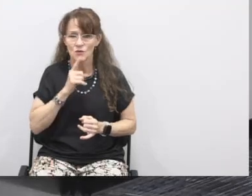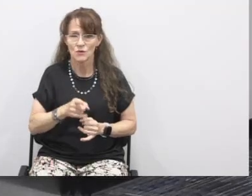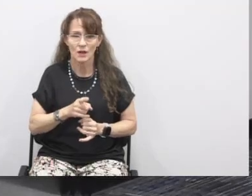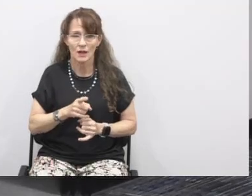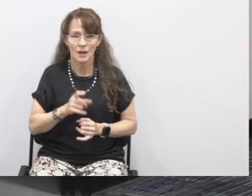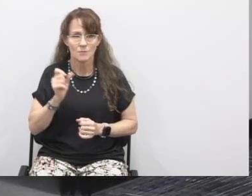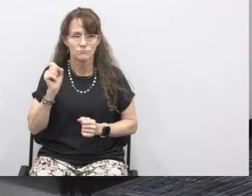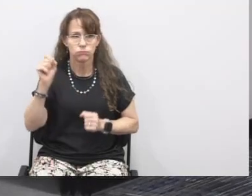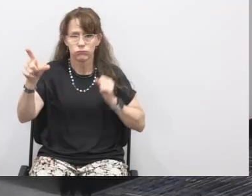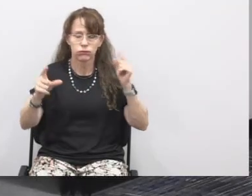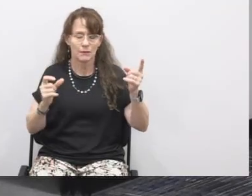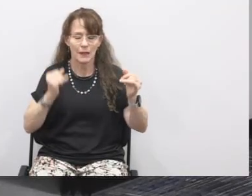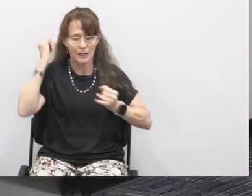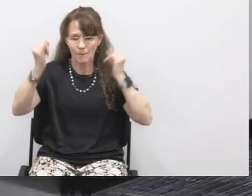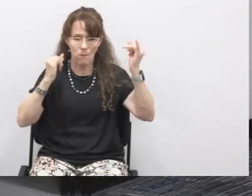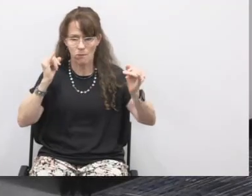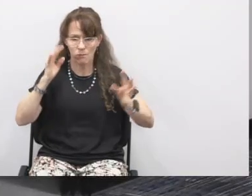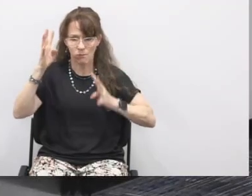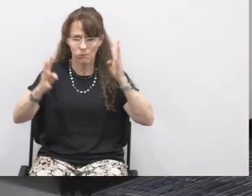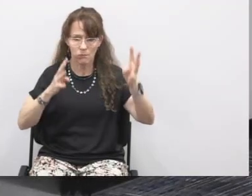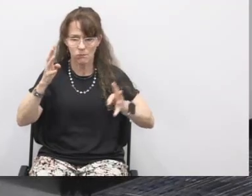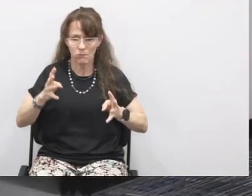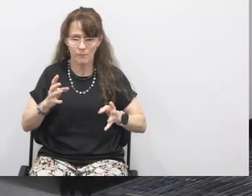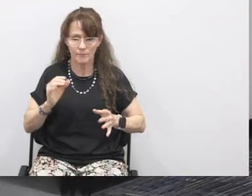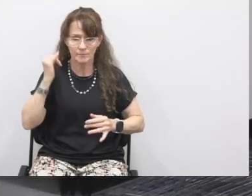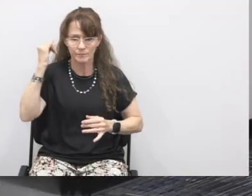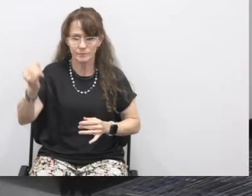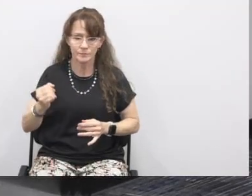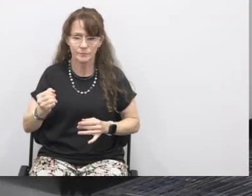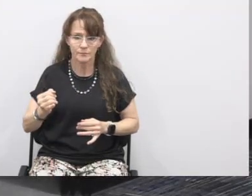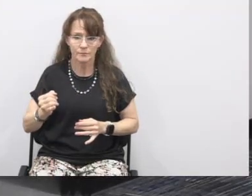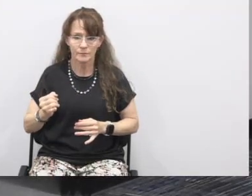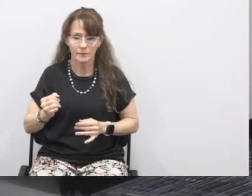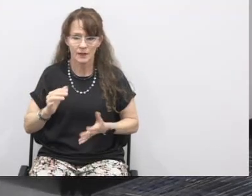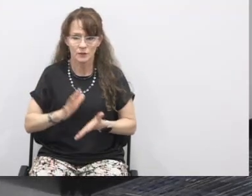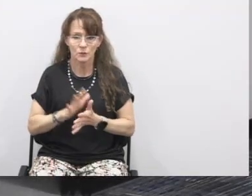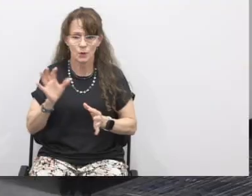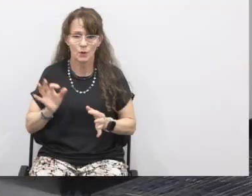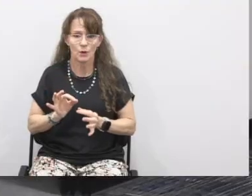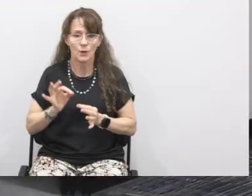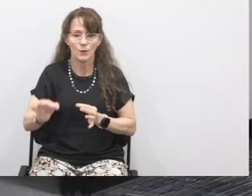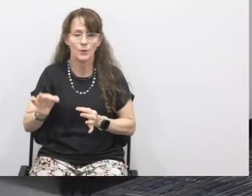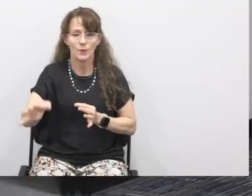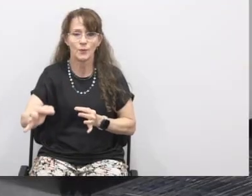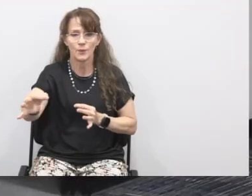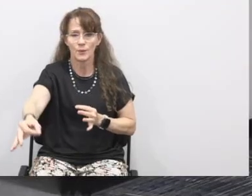They had created really amazing ideas such as like pushing back school activities or even having activities,